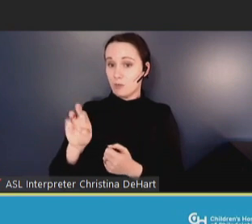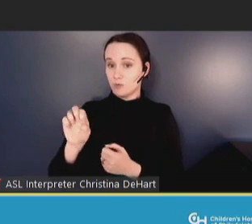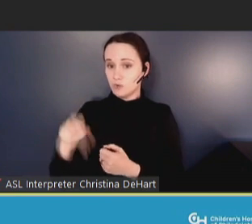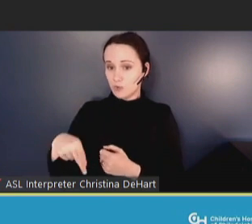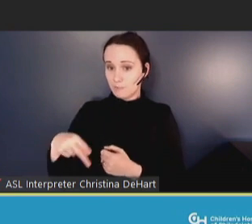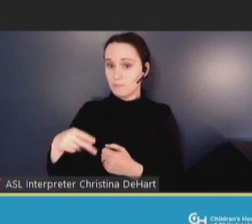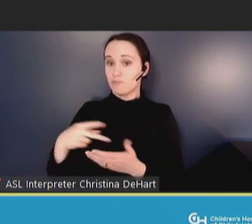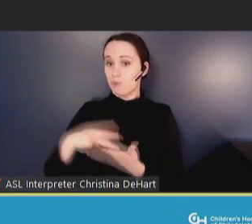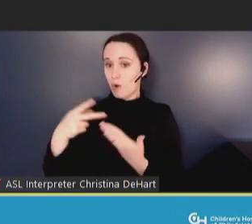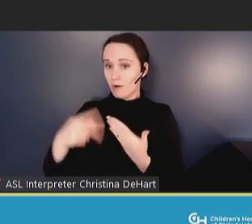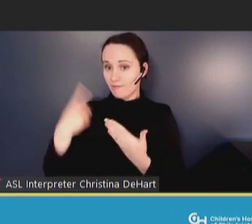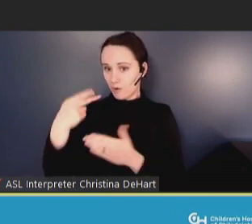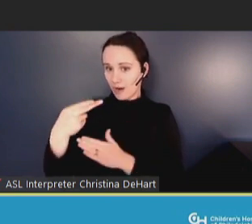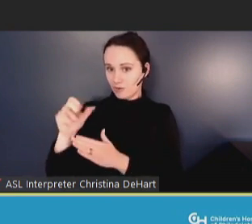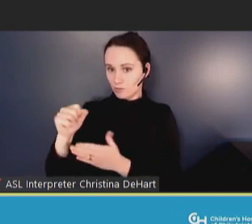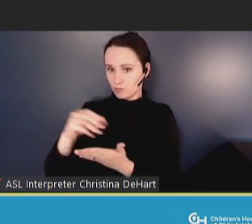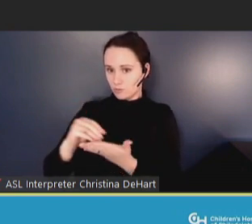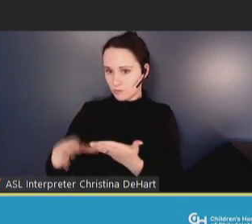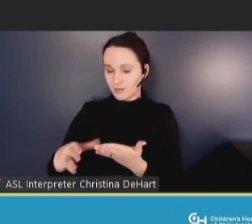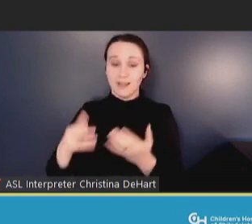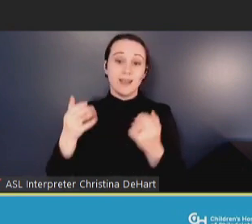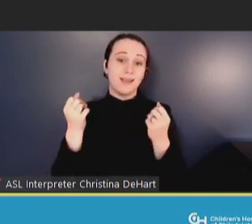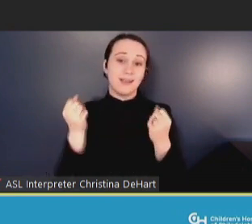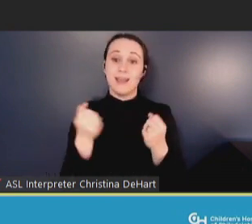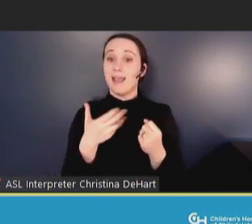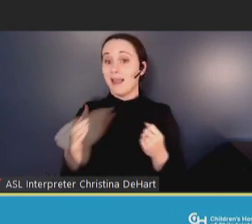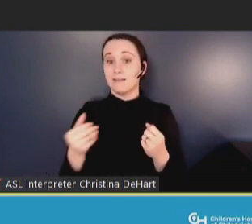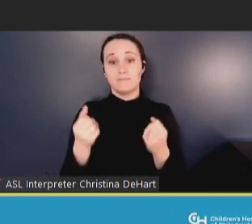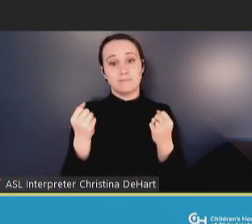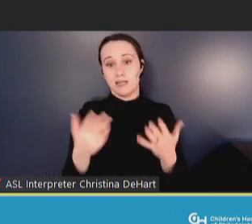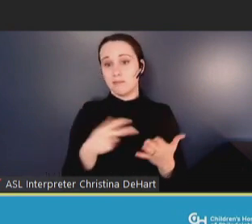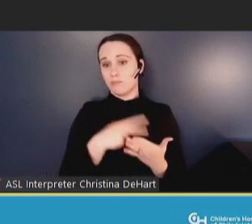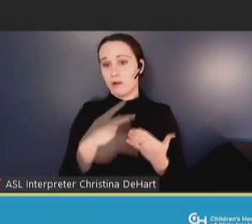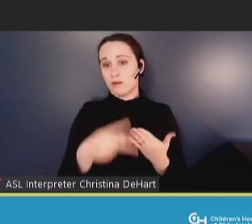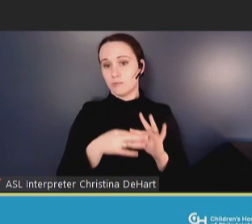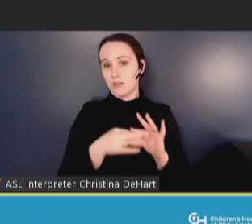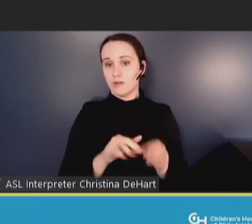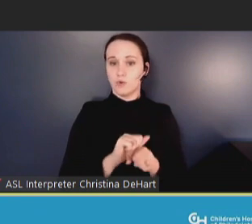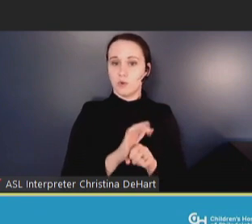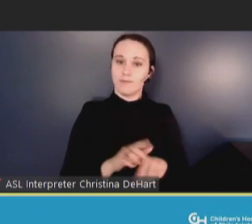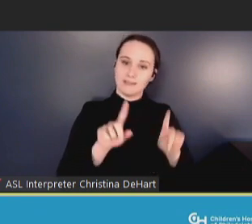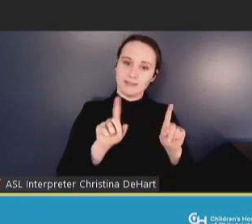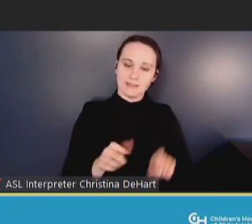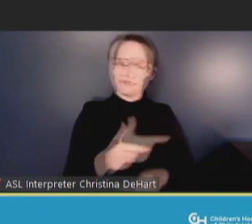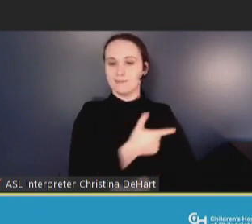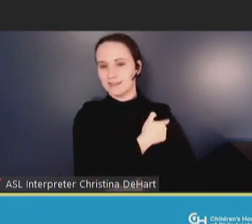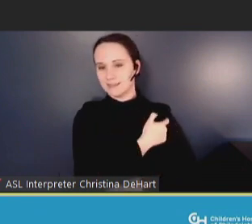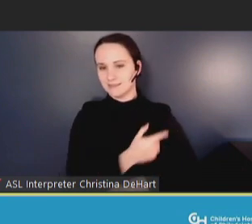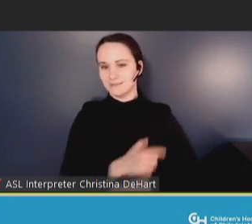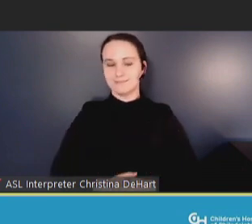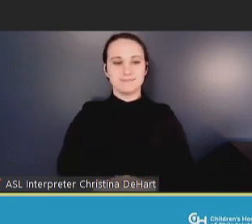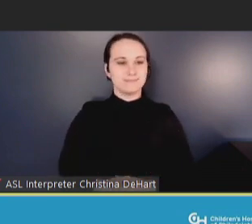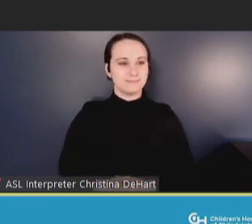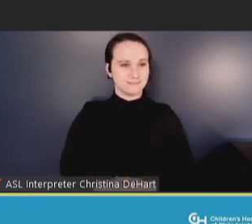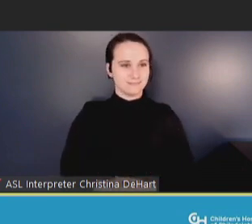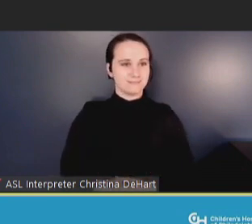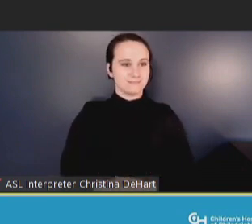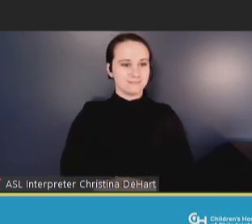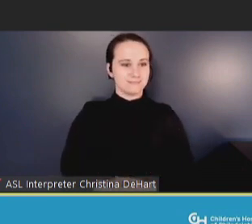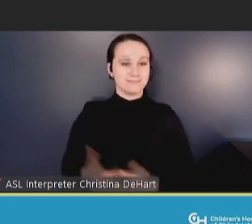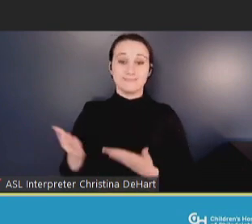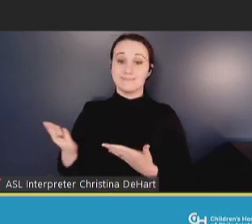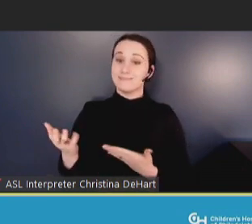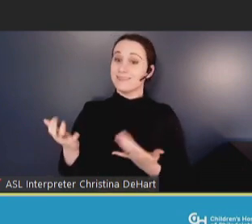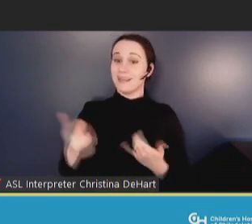and several projects related to COVID testing and vaccination. And that wraps up our time